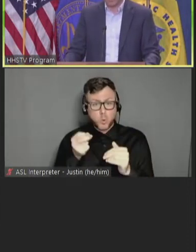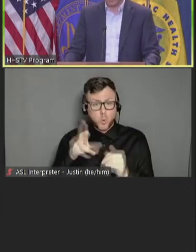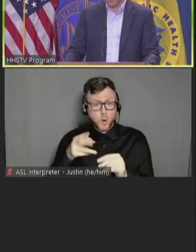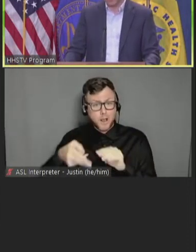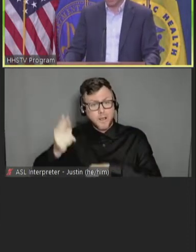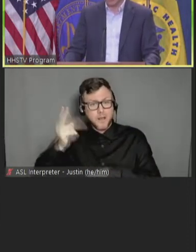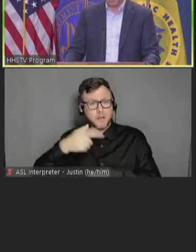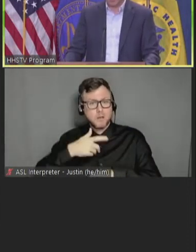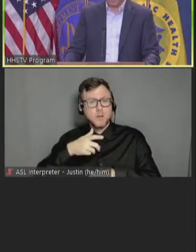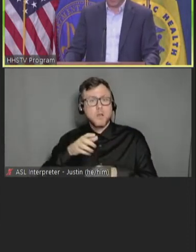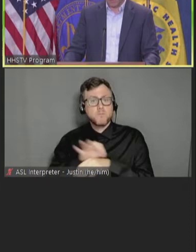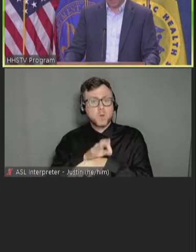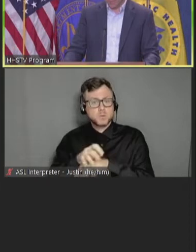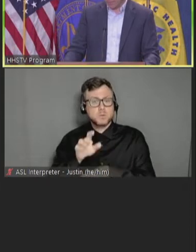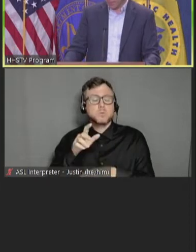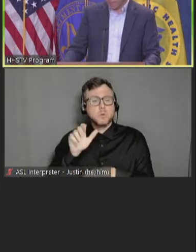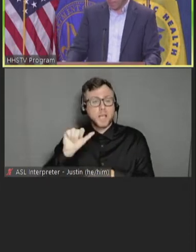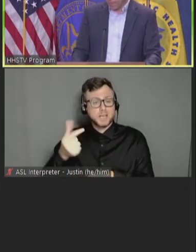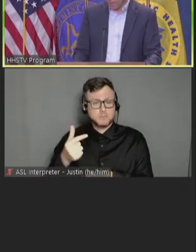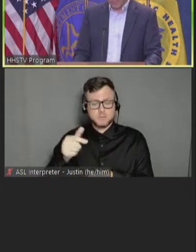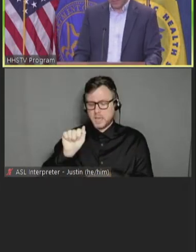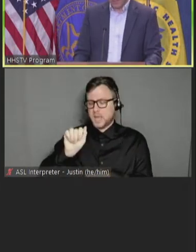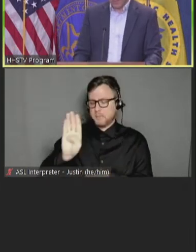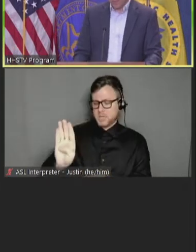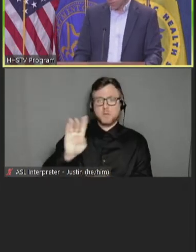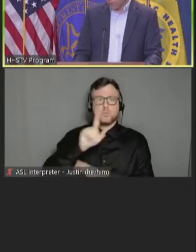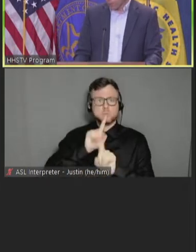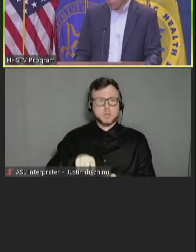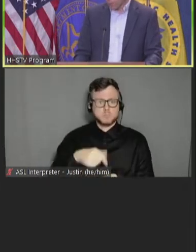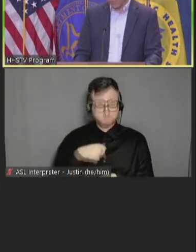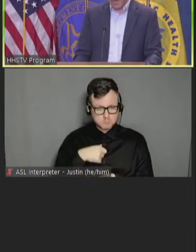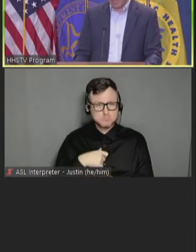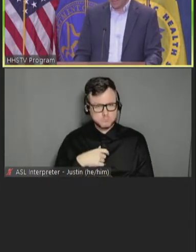functional antibody responses. So I think there's many roles for adjuvants,